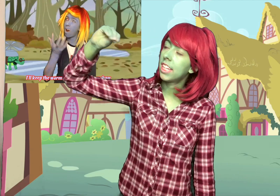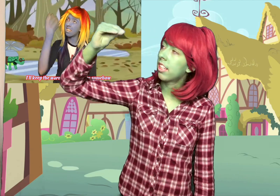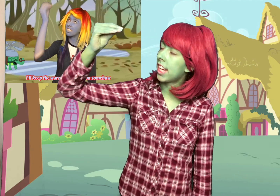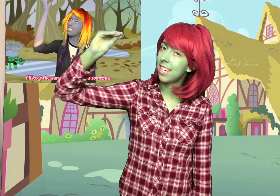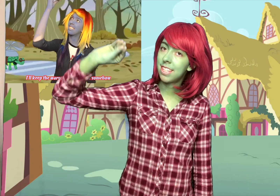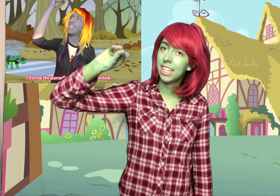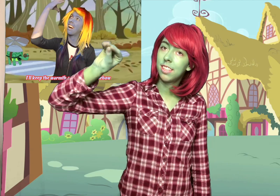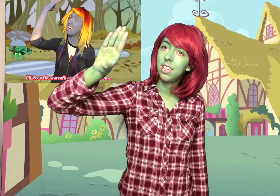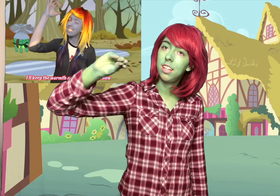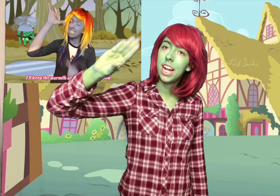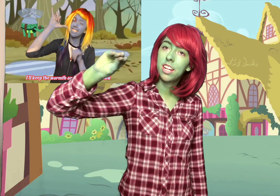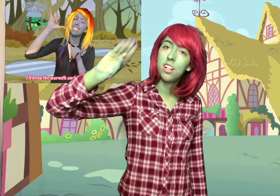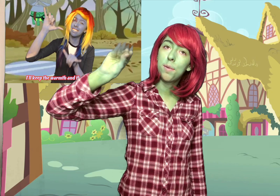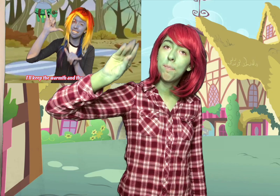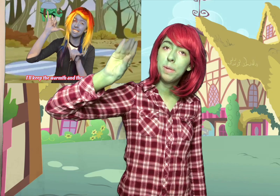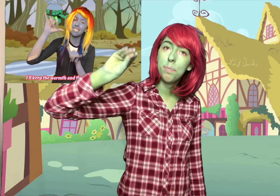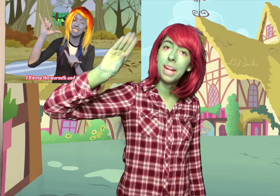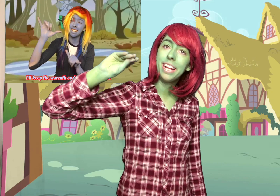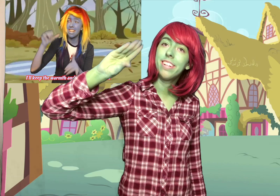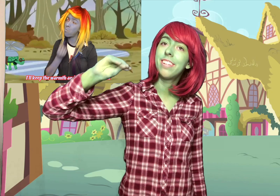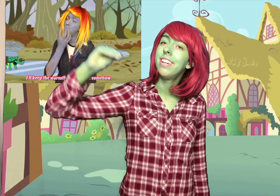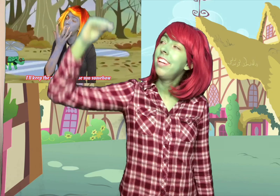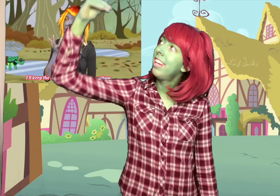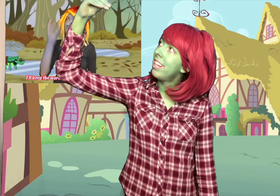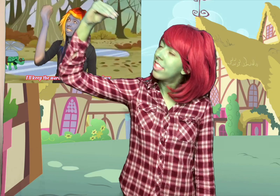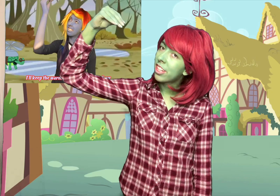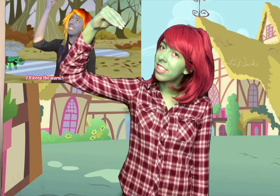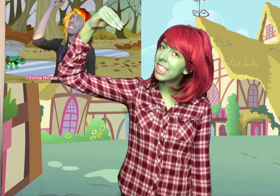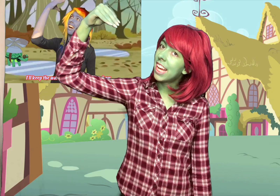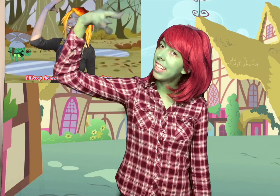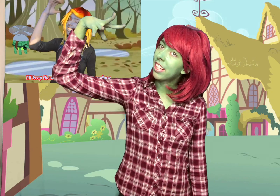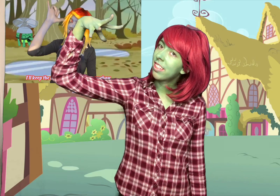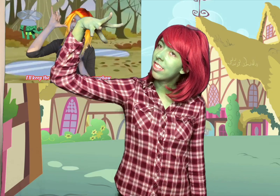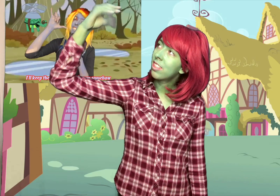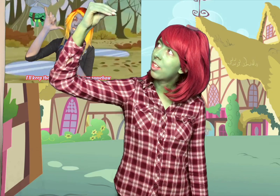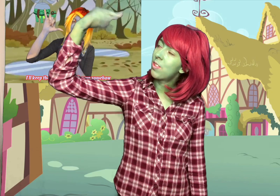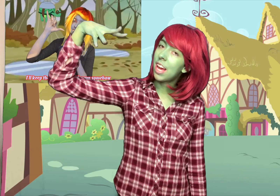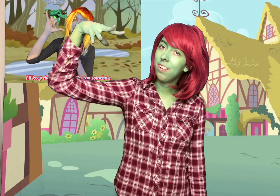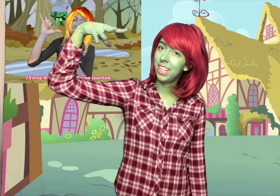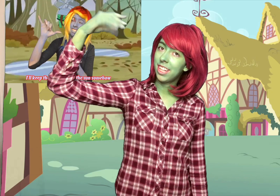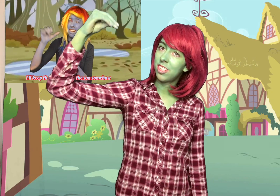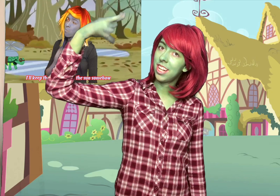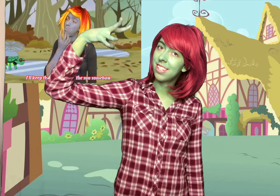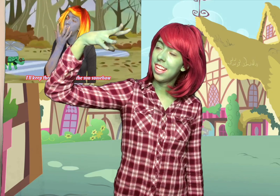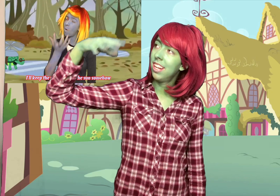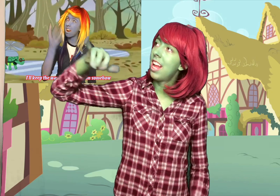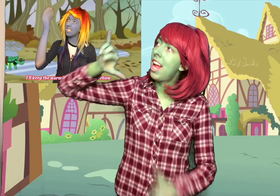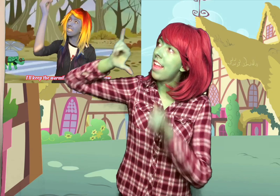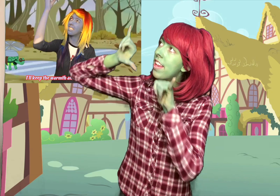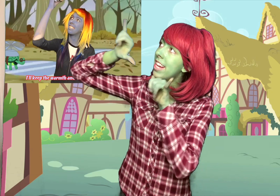your hand is like low i call it a meep hand it starts like that and then it goes out like a shining sun and then i